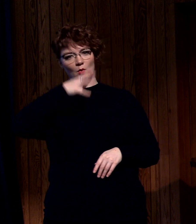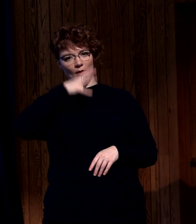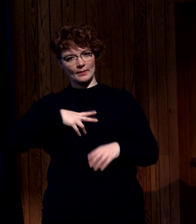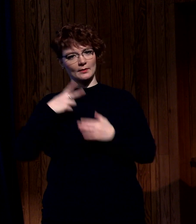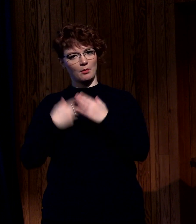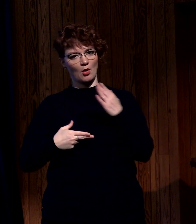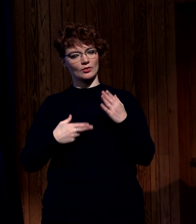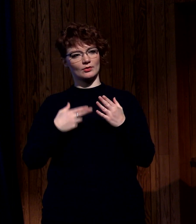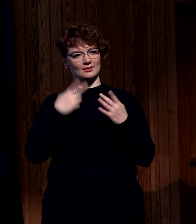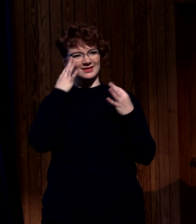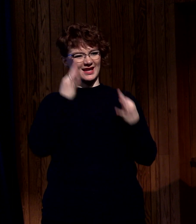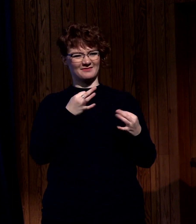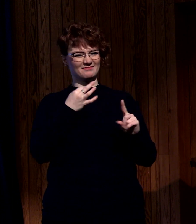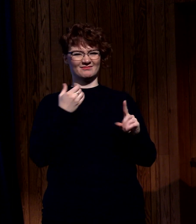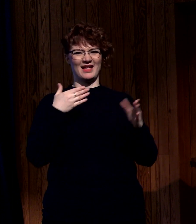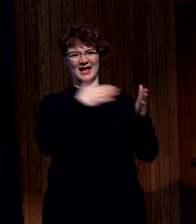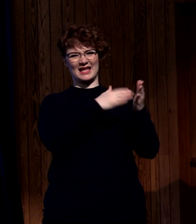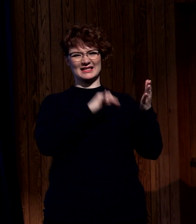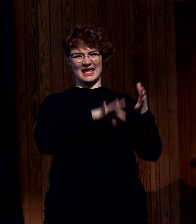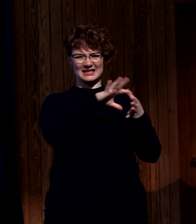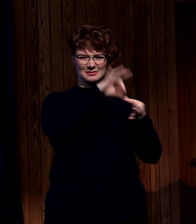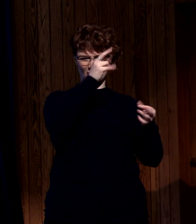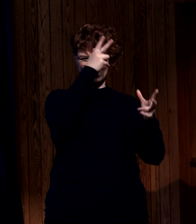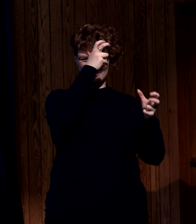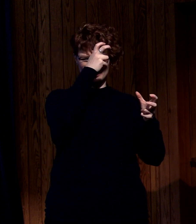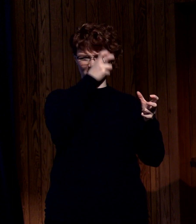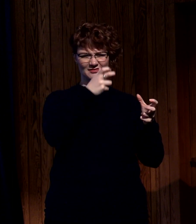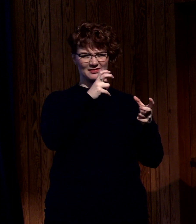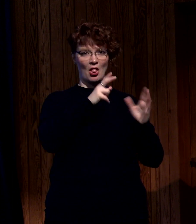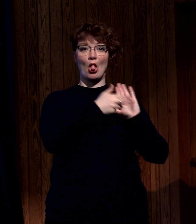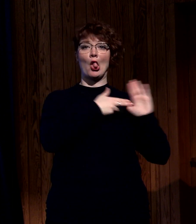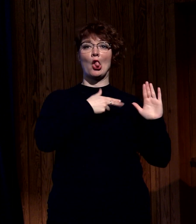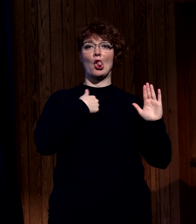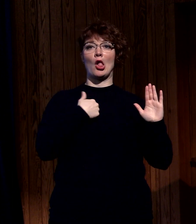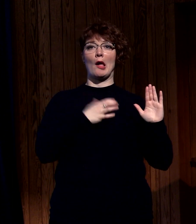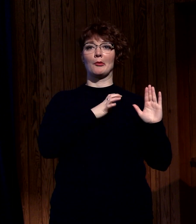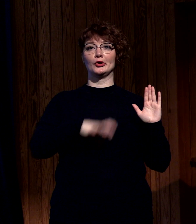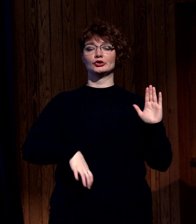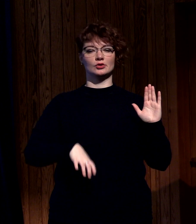rebel against this spirit and so they fled to the desert to find